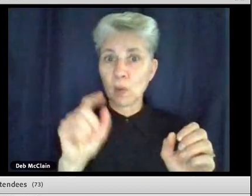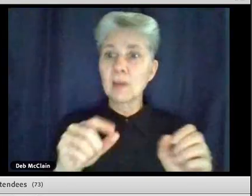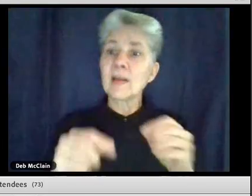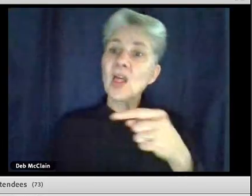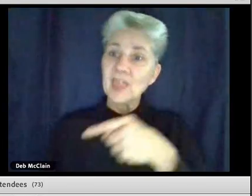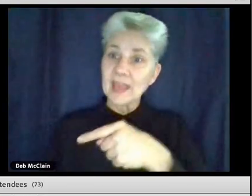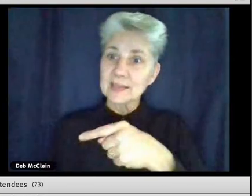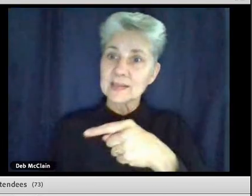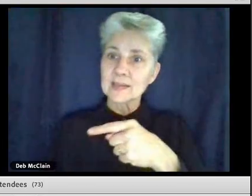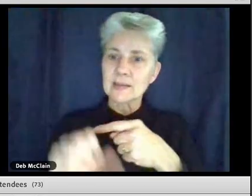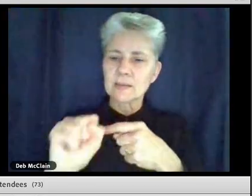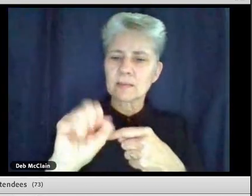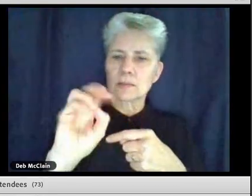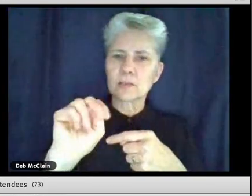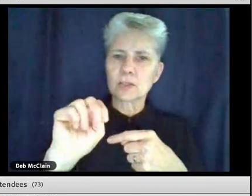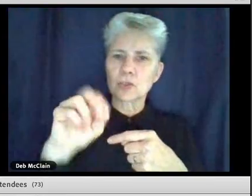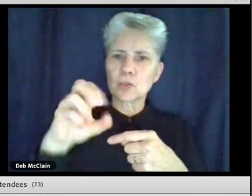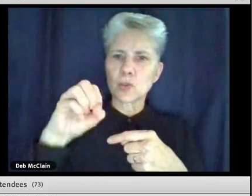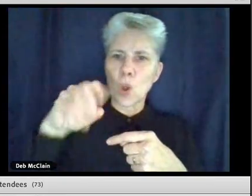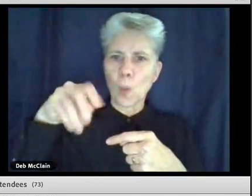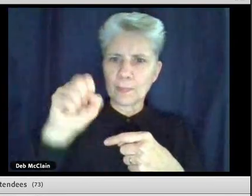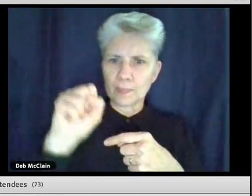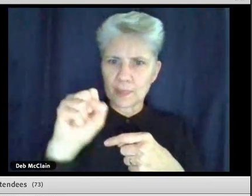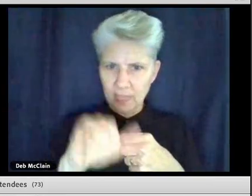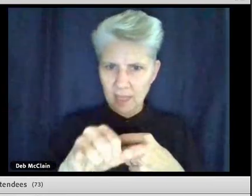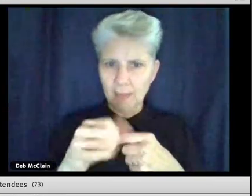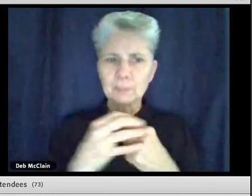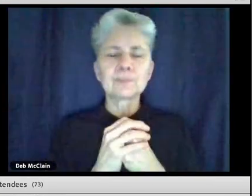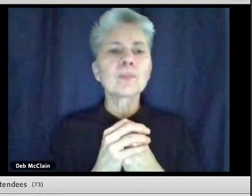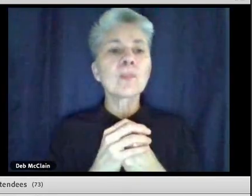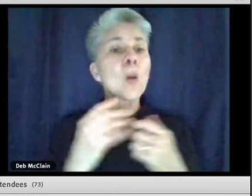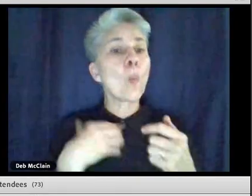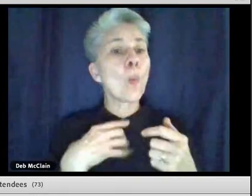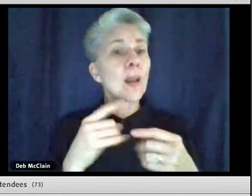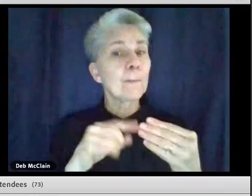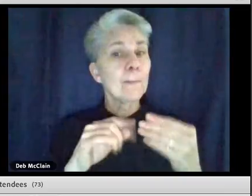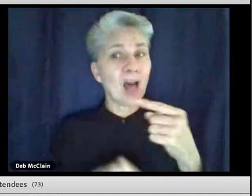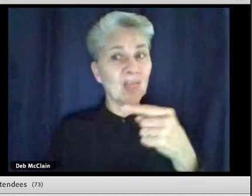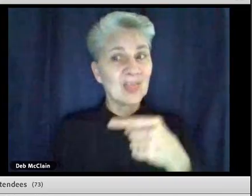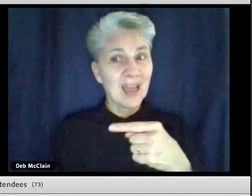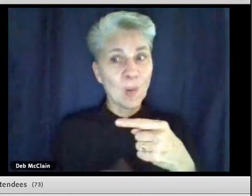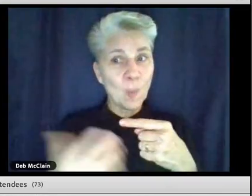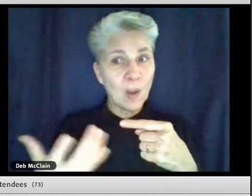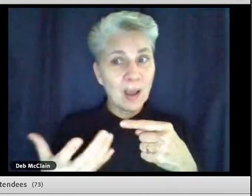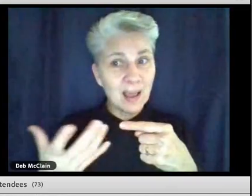Okay, so this is Snopes, and what I like about it is,